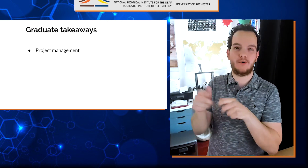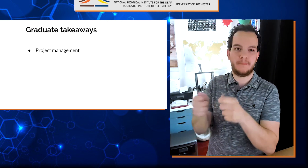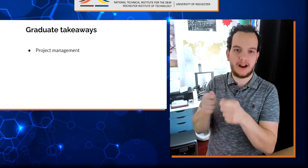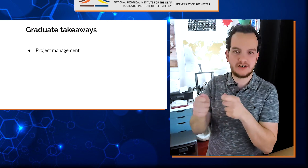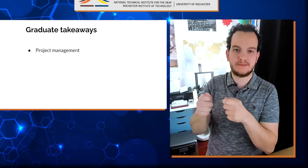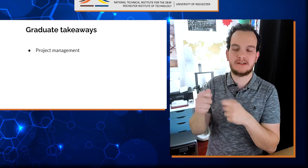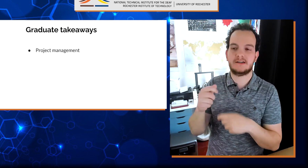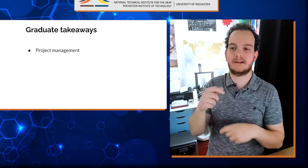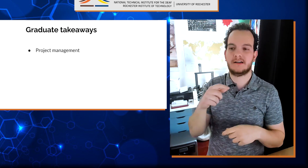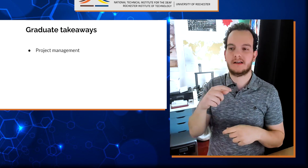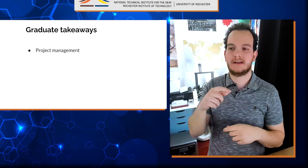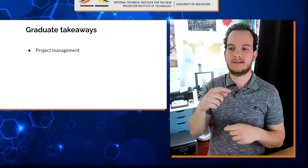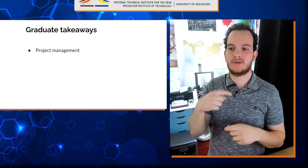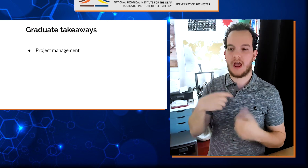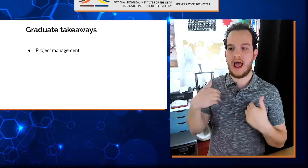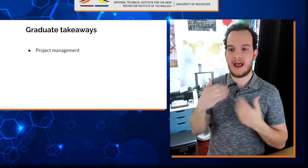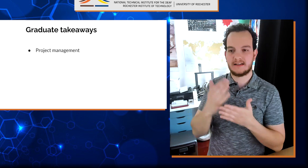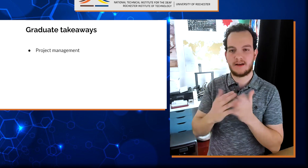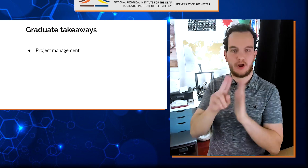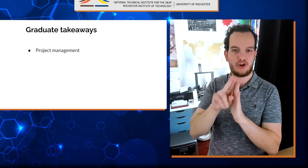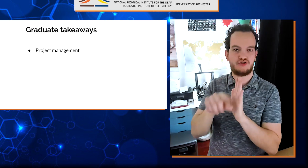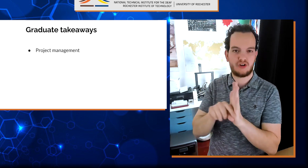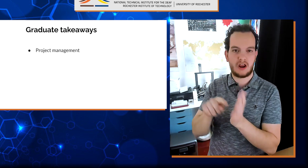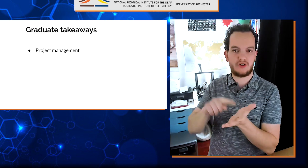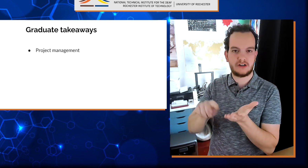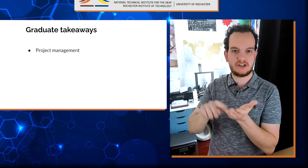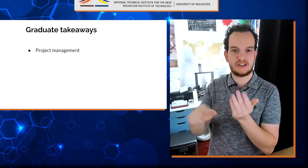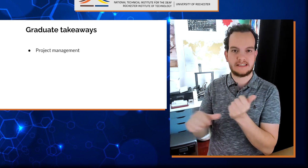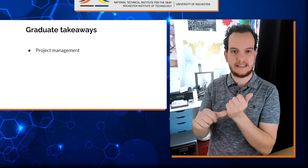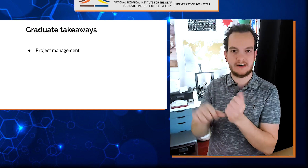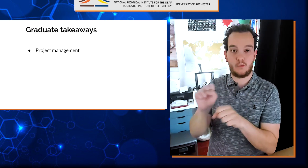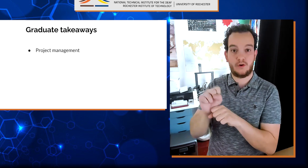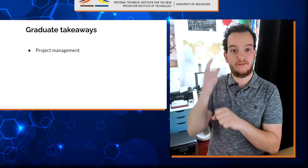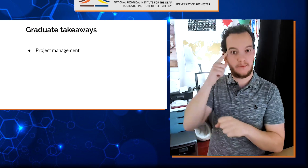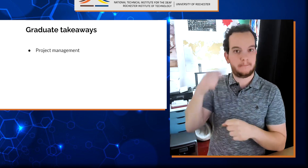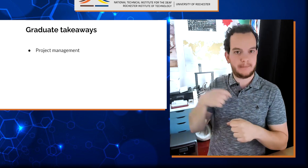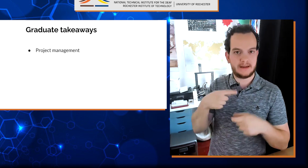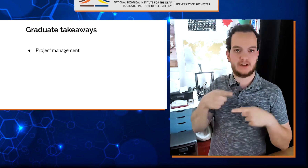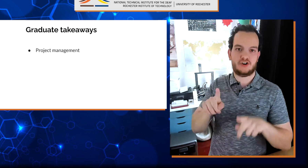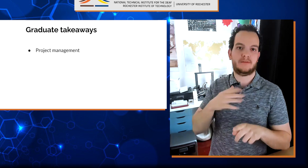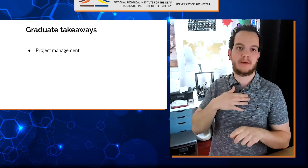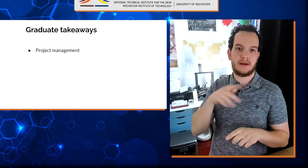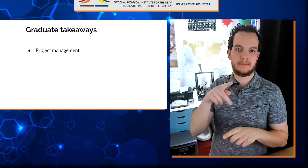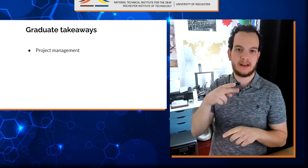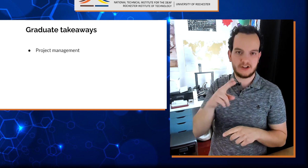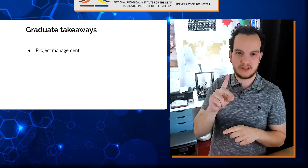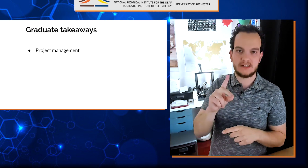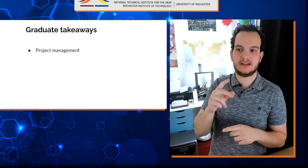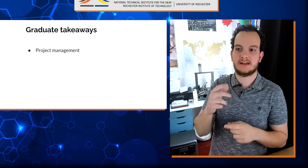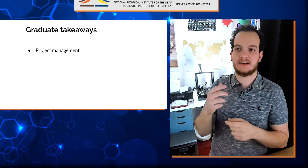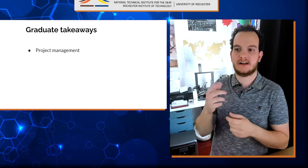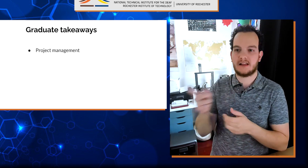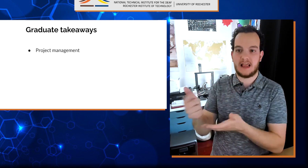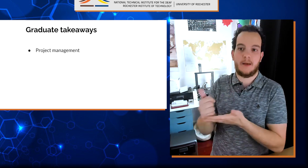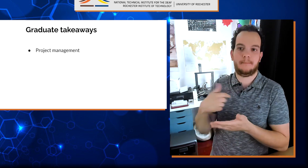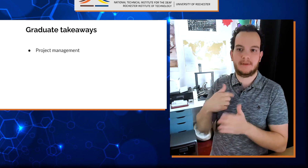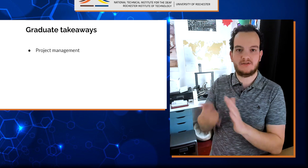Part of it is also people management. So I did have undergraduate research assistants working with me during my Ph.D.